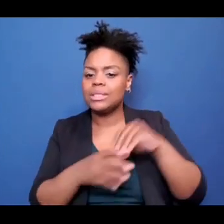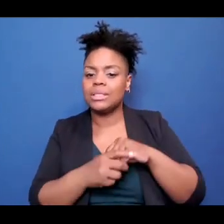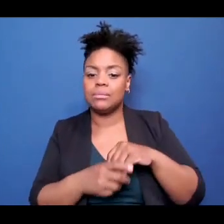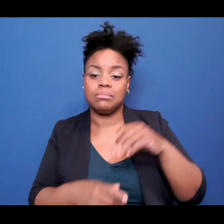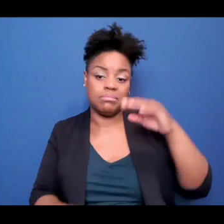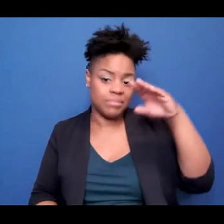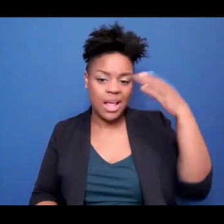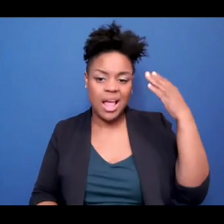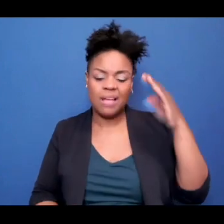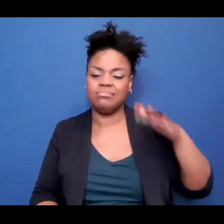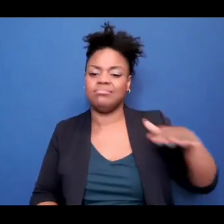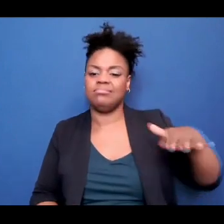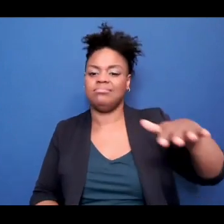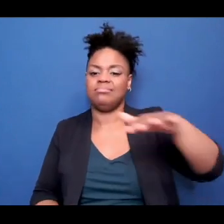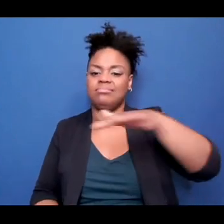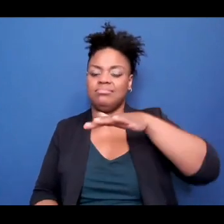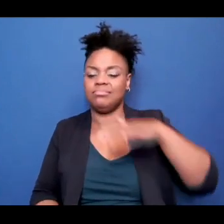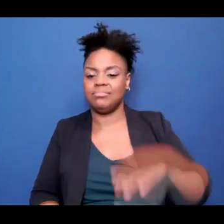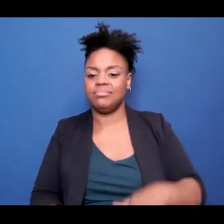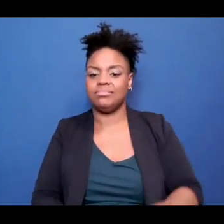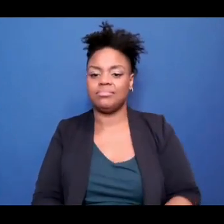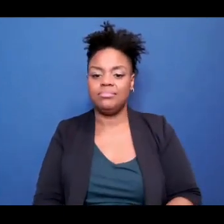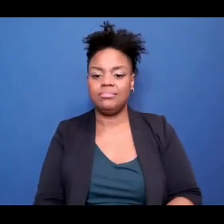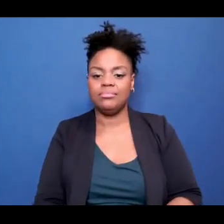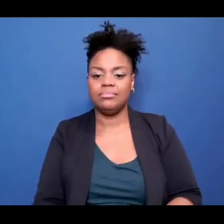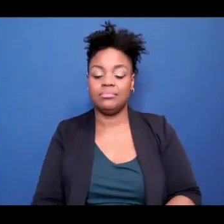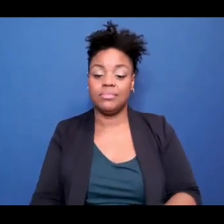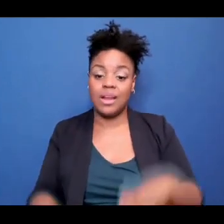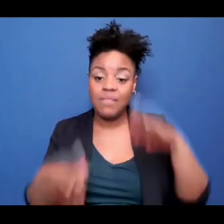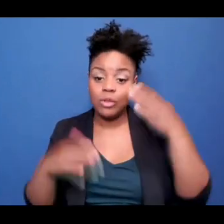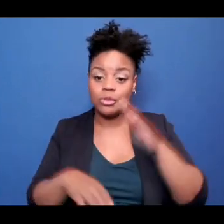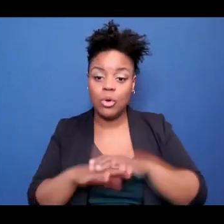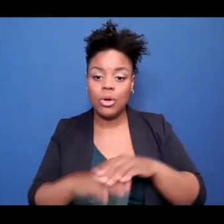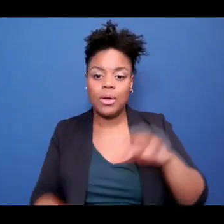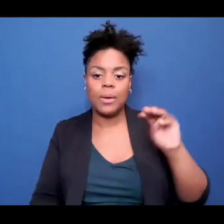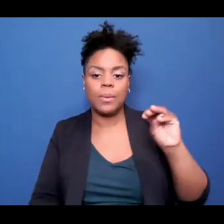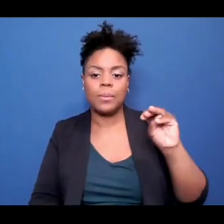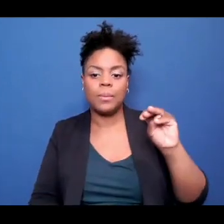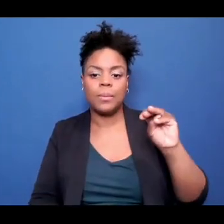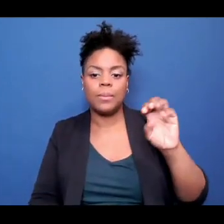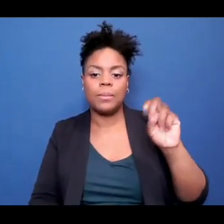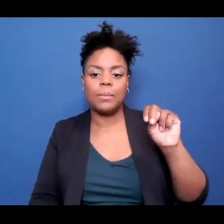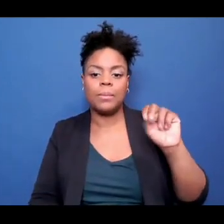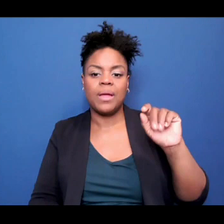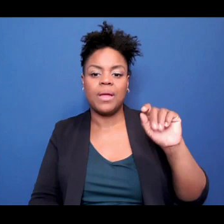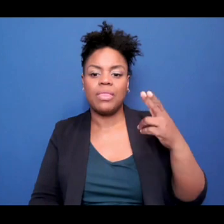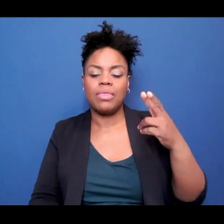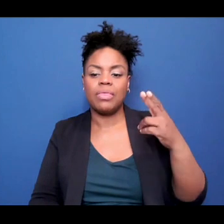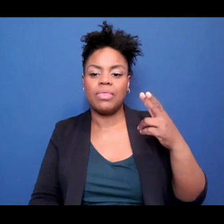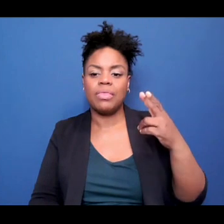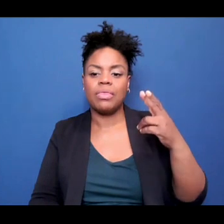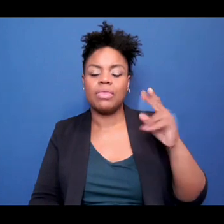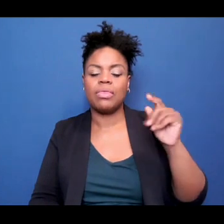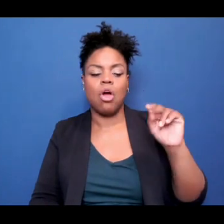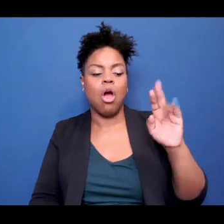BUT WHEN YOU DID, THEY WERE DISPROPORTIONATELY LOCATED IN BLACK NEIGHBORHOODS. AND THE FOCUS WAS ON MENTHOL CIGARETTES LIKE KOOL ADVERTISED